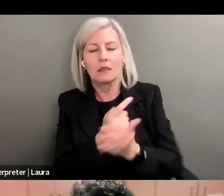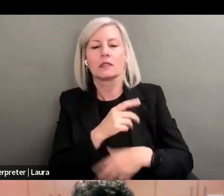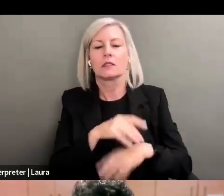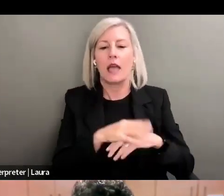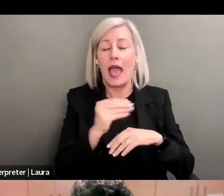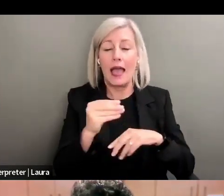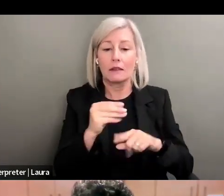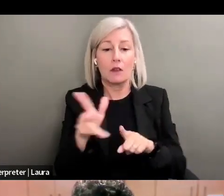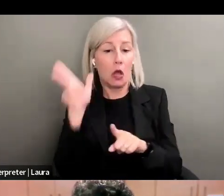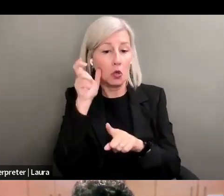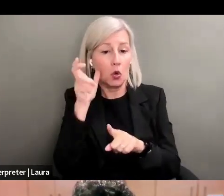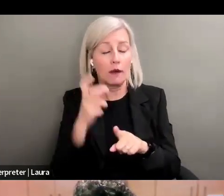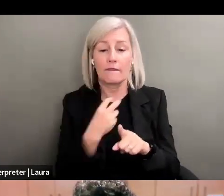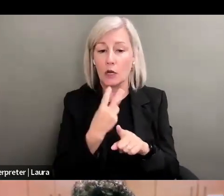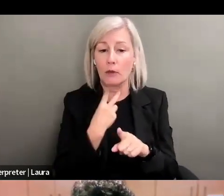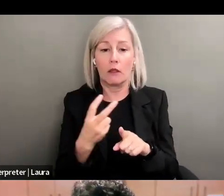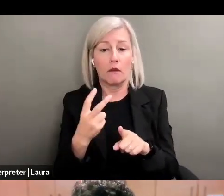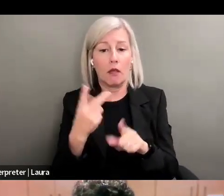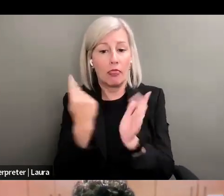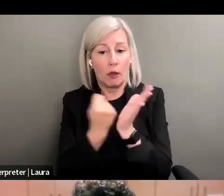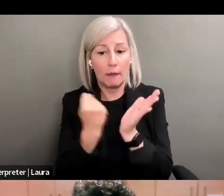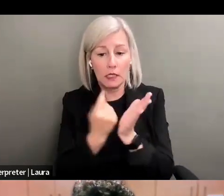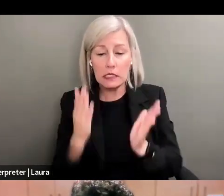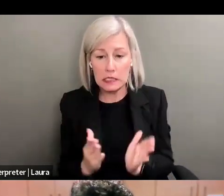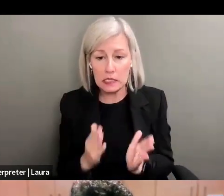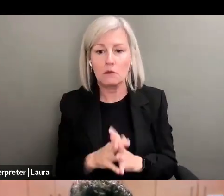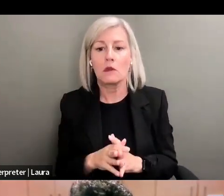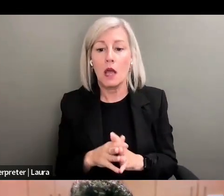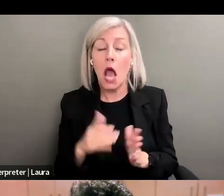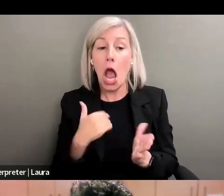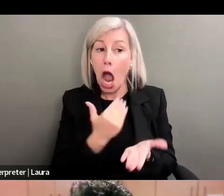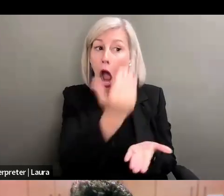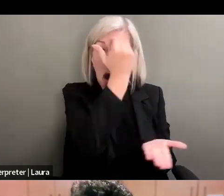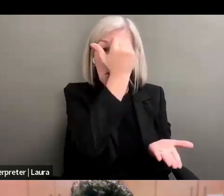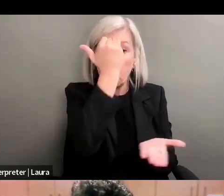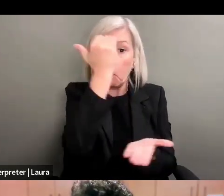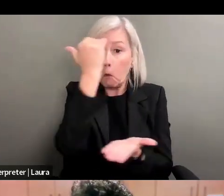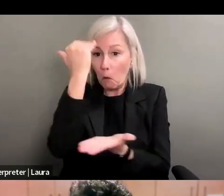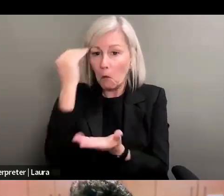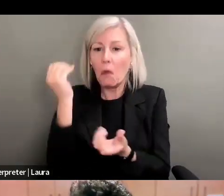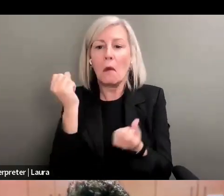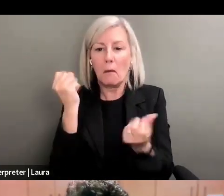So, I'm, you know, I'm knowledgeable on lots of these evaluations, but I'm always really